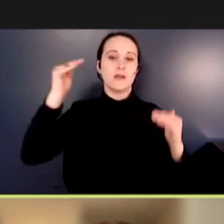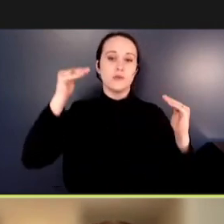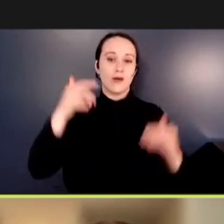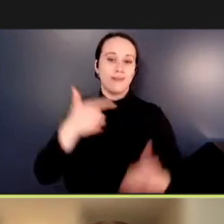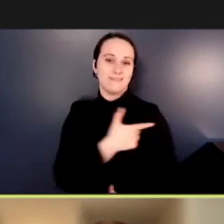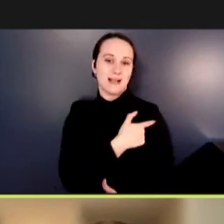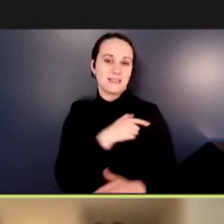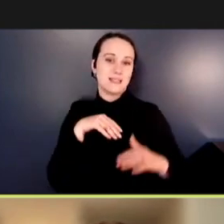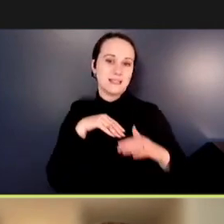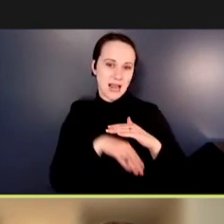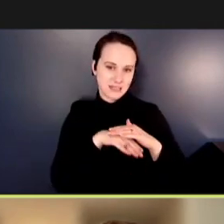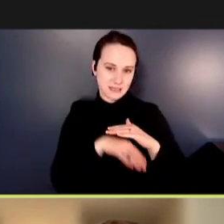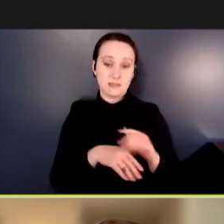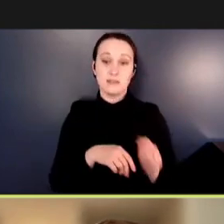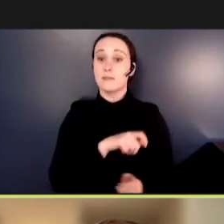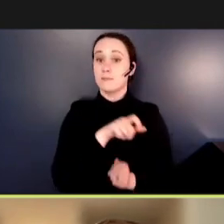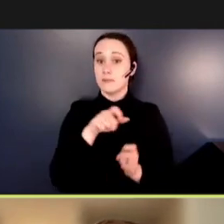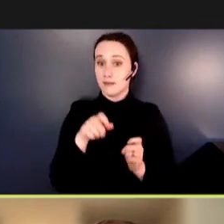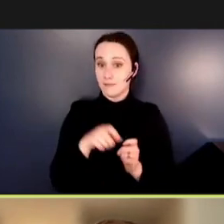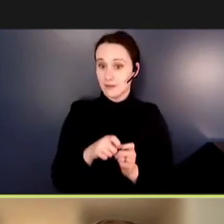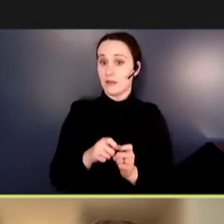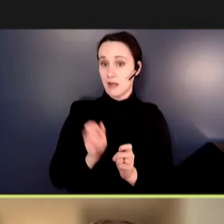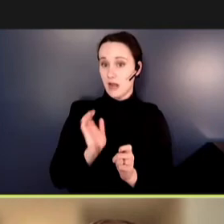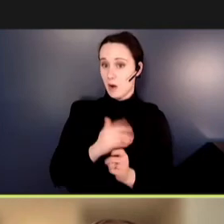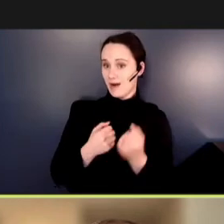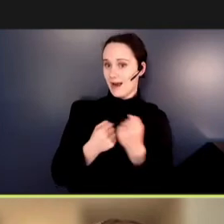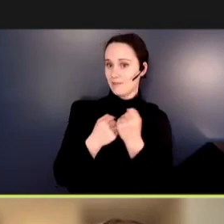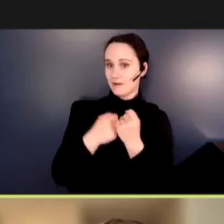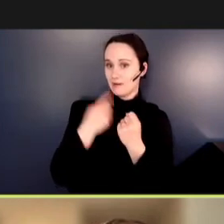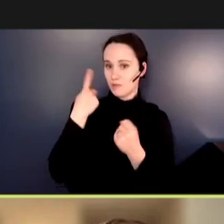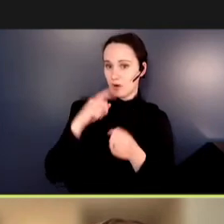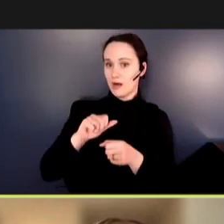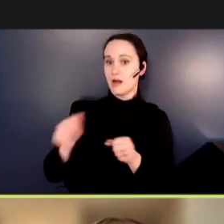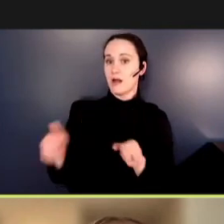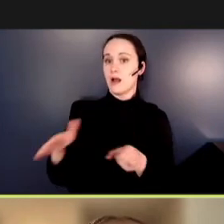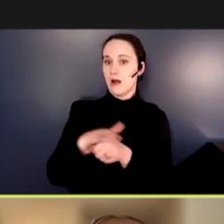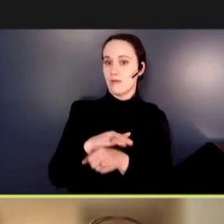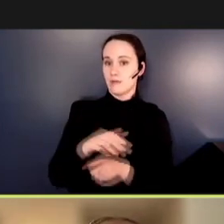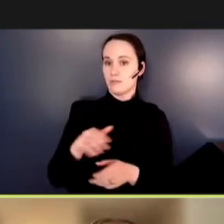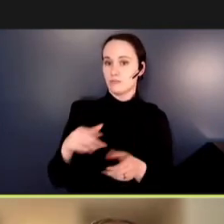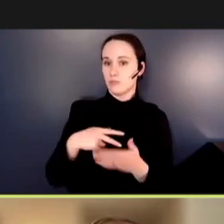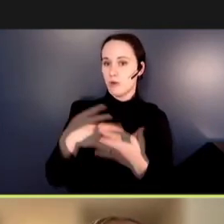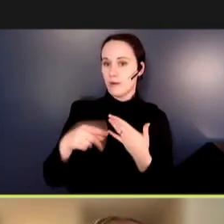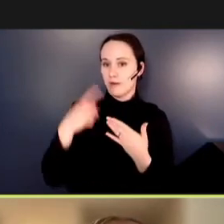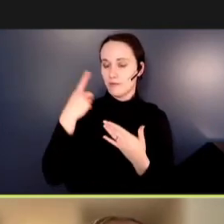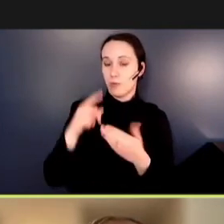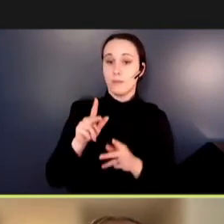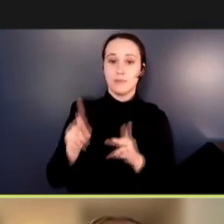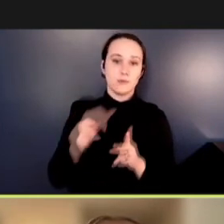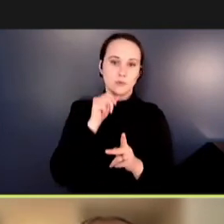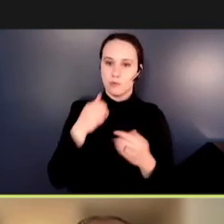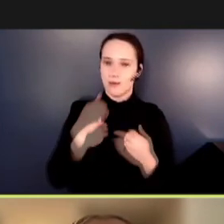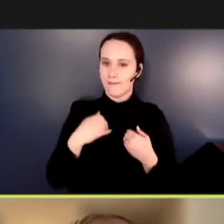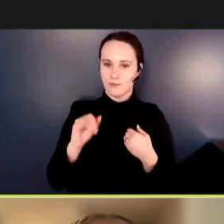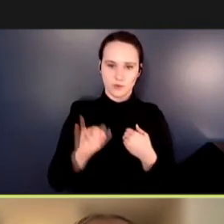specifically around some advocacy we've done on a coverage program for uninsured adults. If we could go to the next slide.